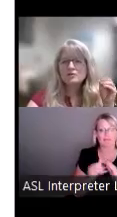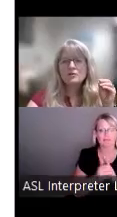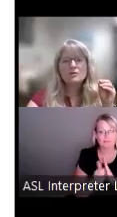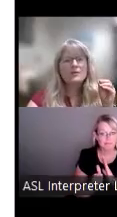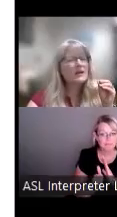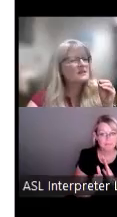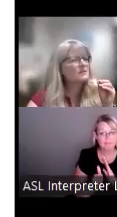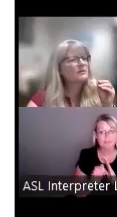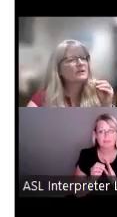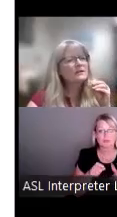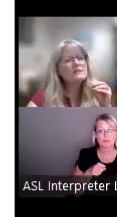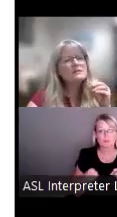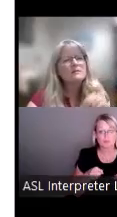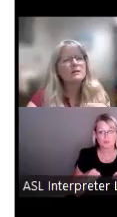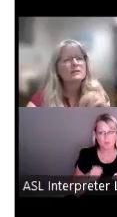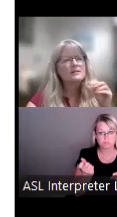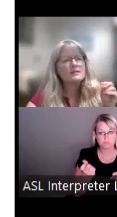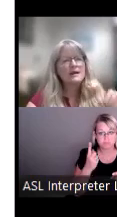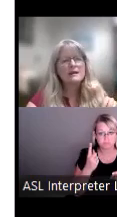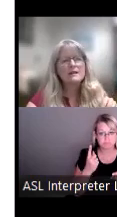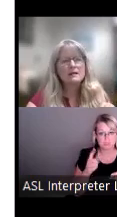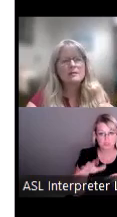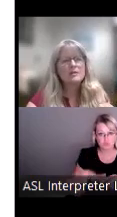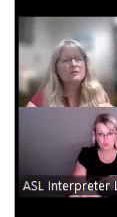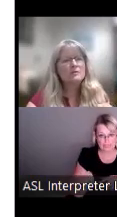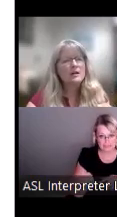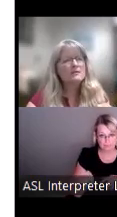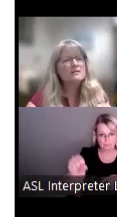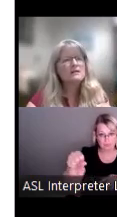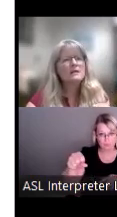control grasp and release to be able to stack a couple of blocks